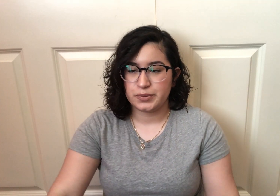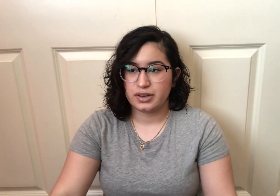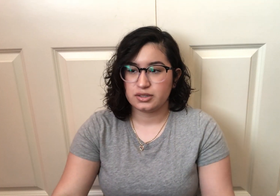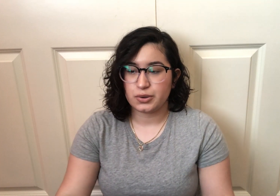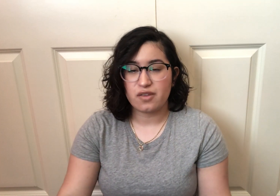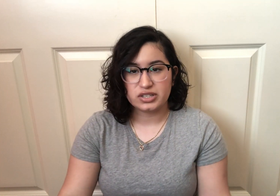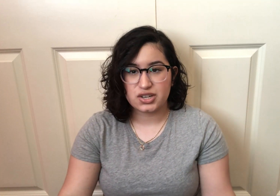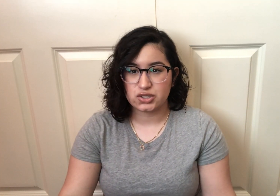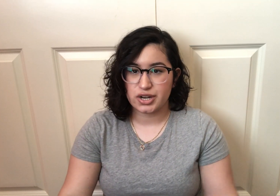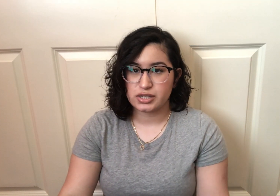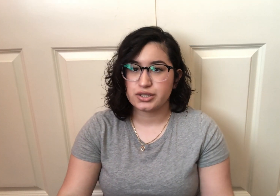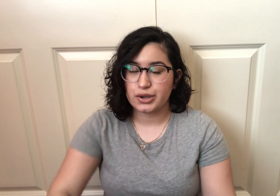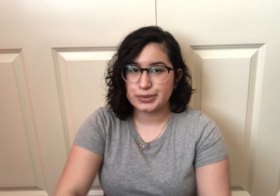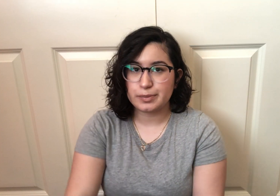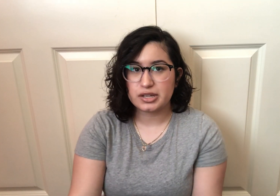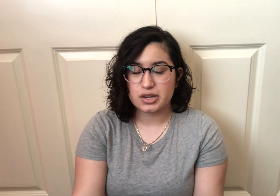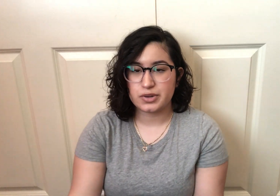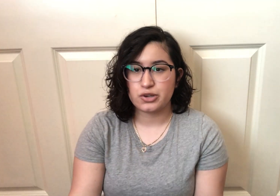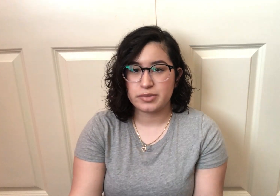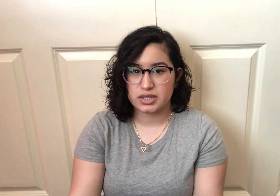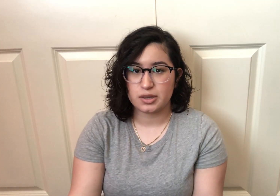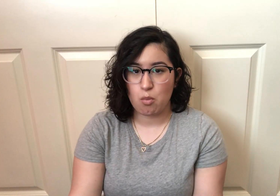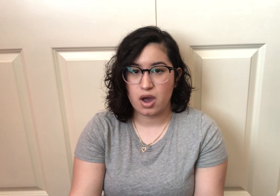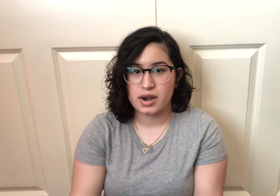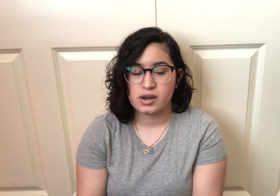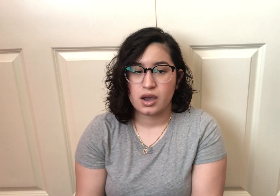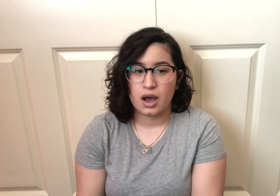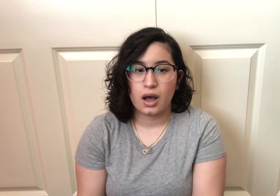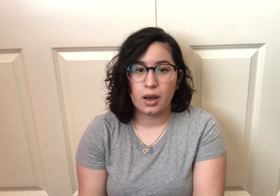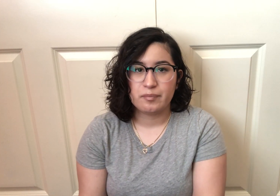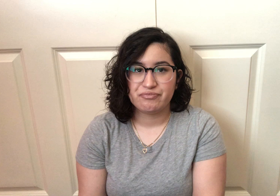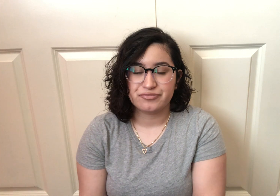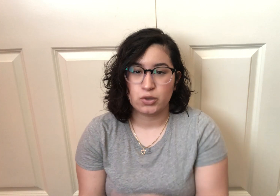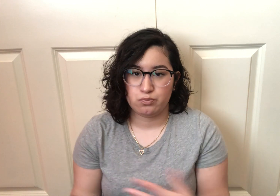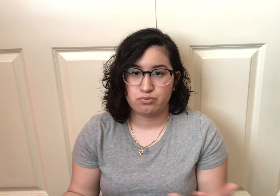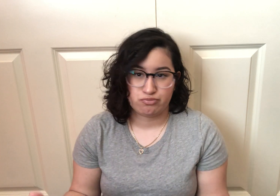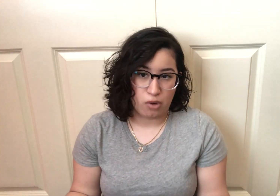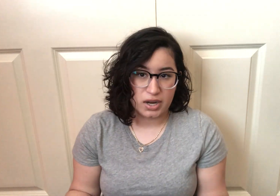doing some conversation starters. So typically when you meet someone you want